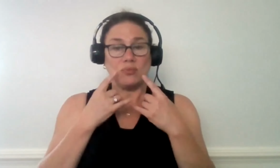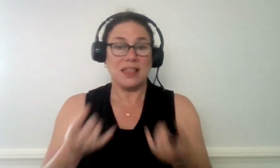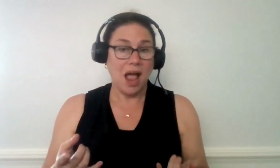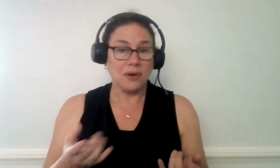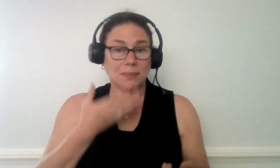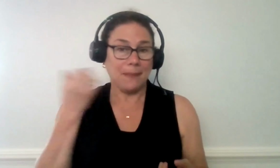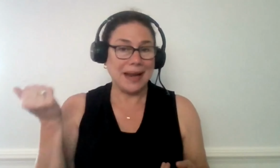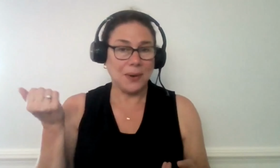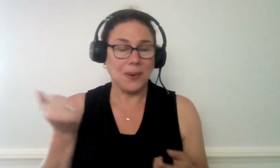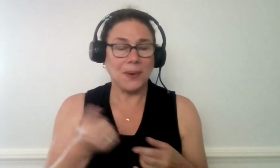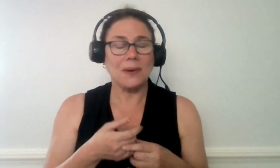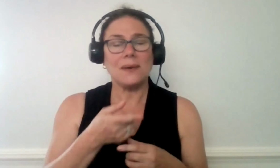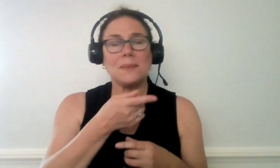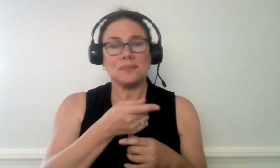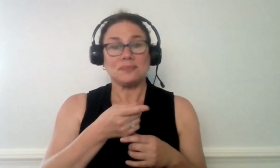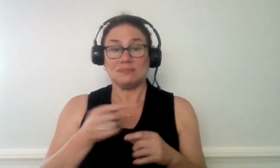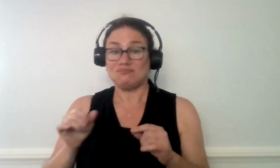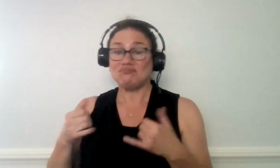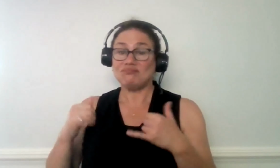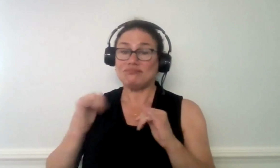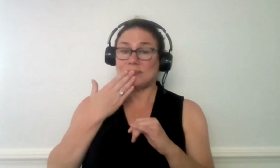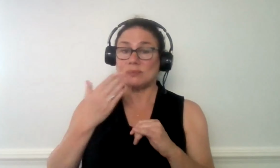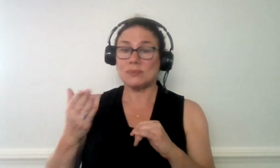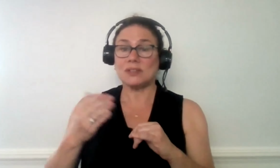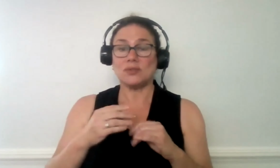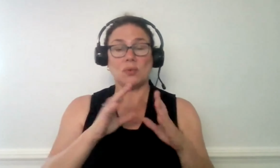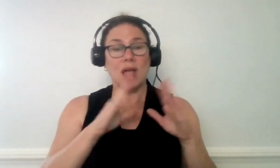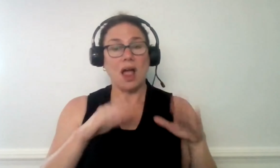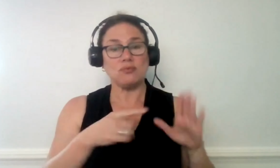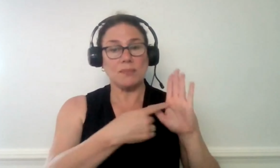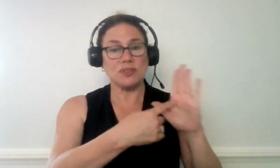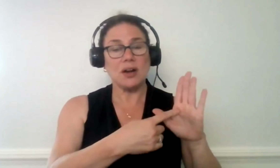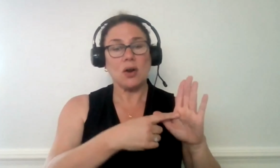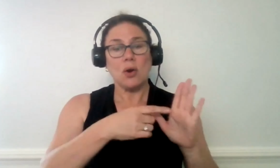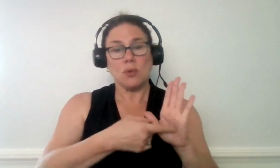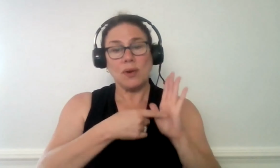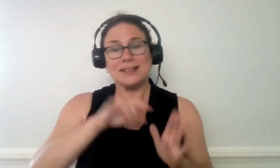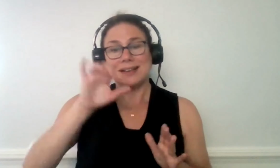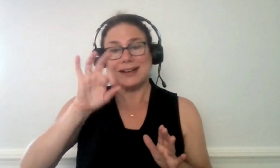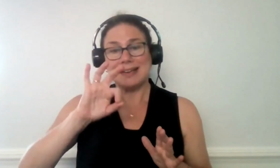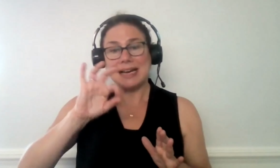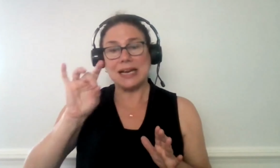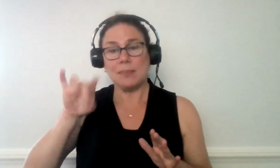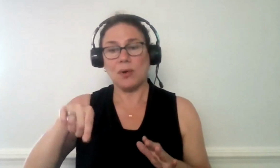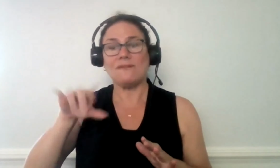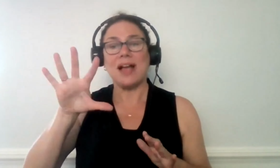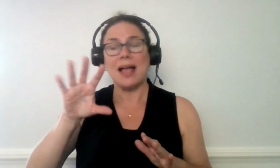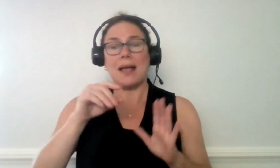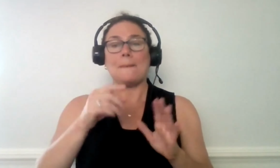Joshua Hori: Yes, well, the House of Representatives requires 98.5% accuracy to be able to caption